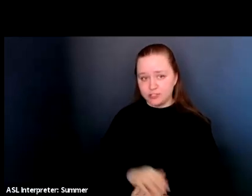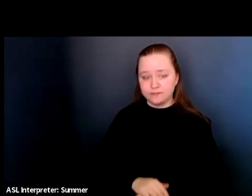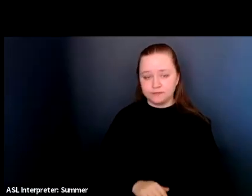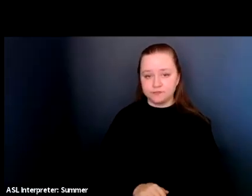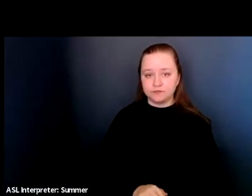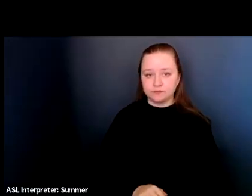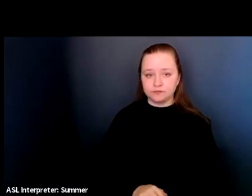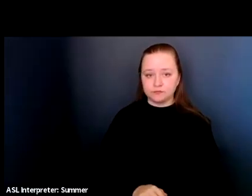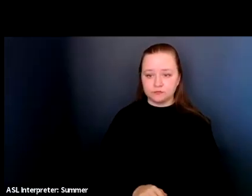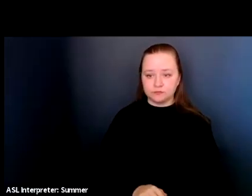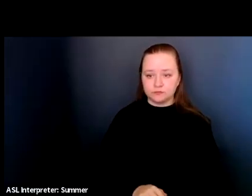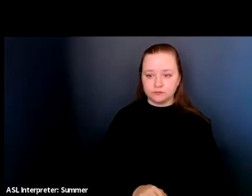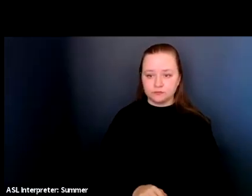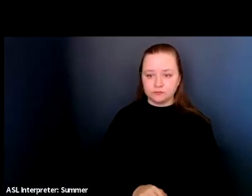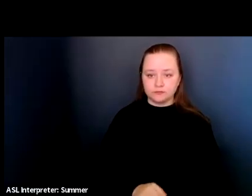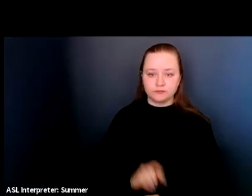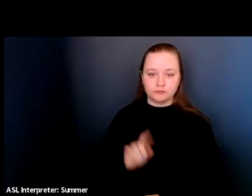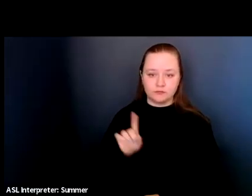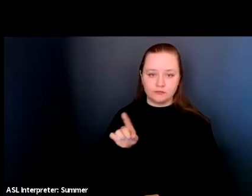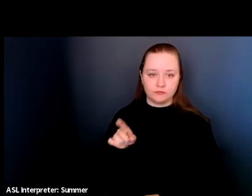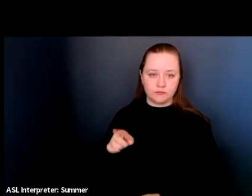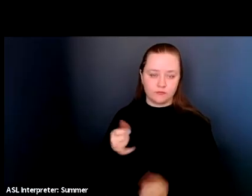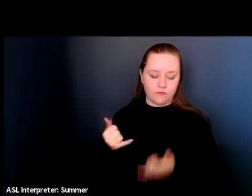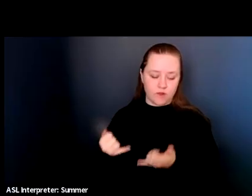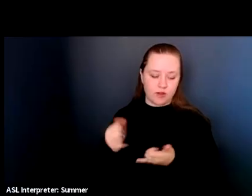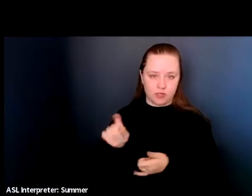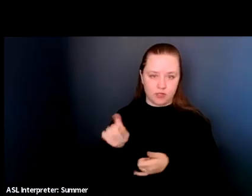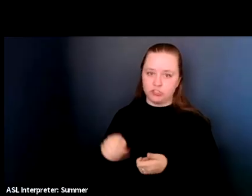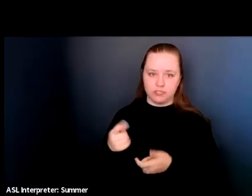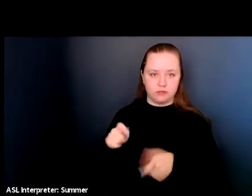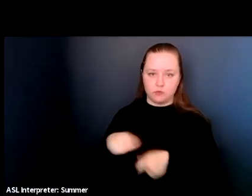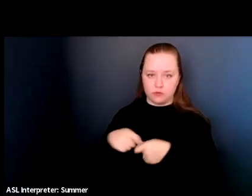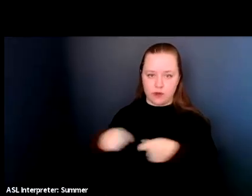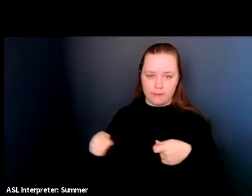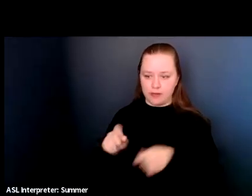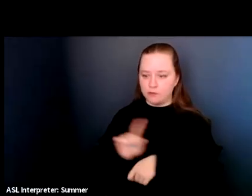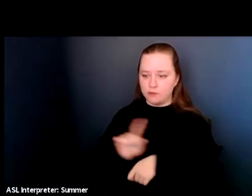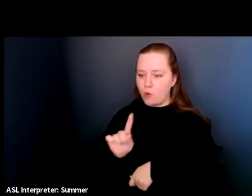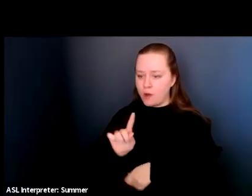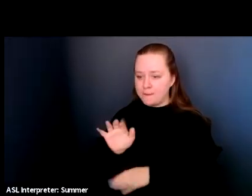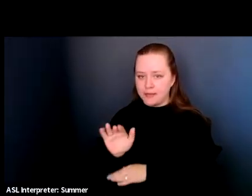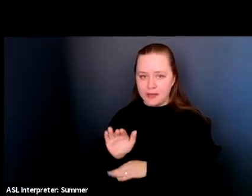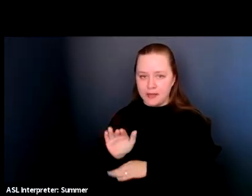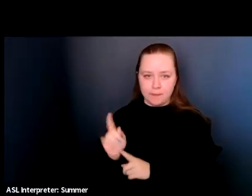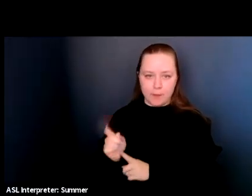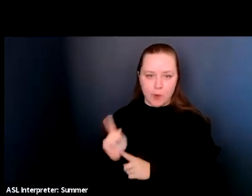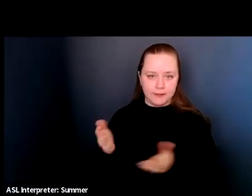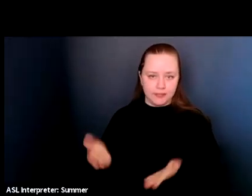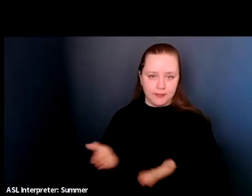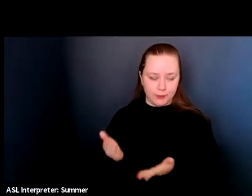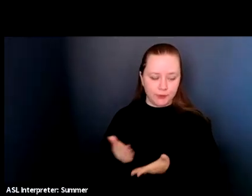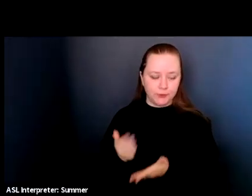Just as we're wrapping up at this 1:00 P.M. Moment here, I just wanted to